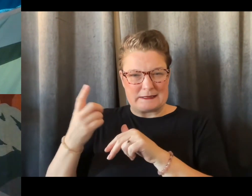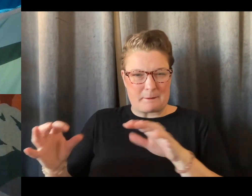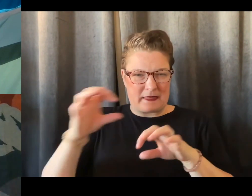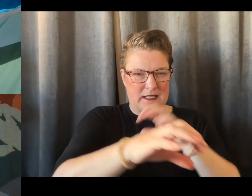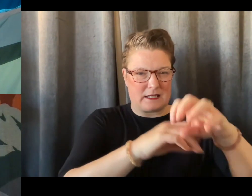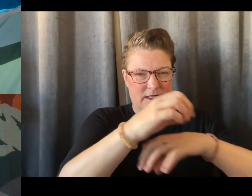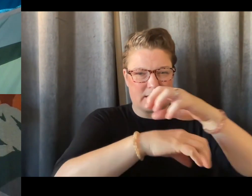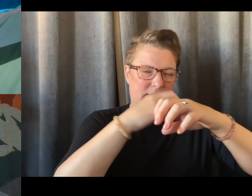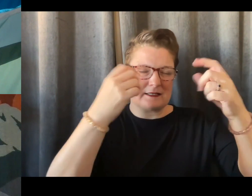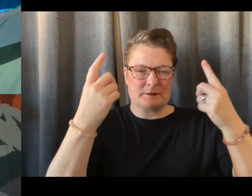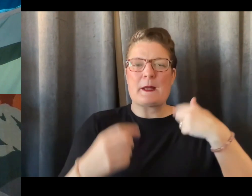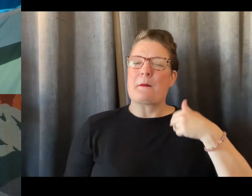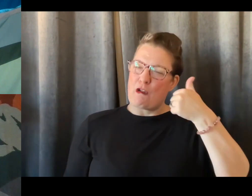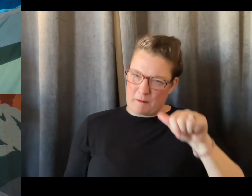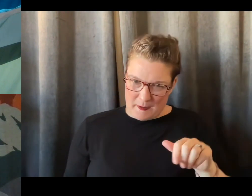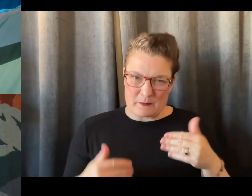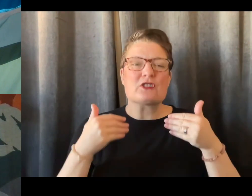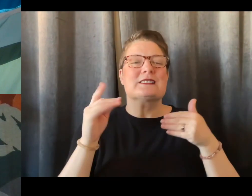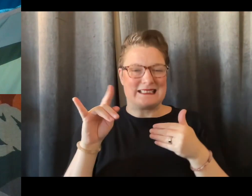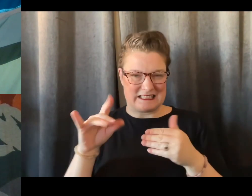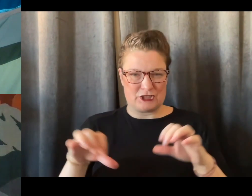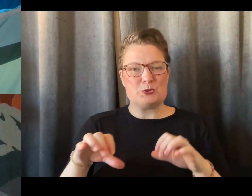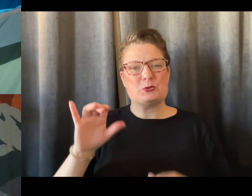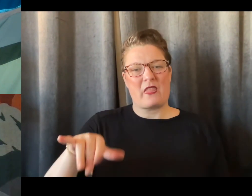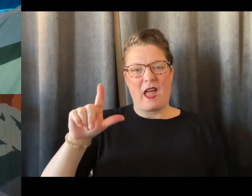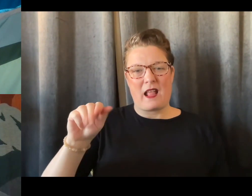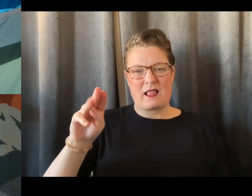But I remember doing the lamentations and I was one of the people who got to vocalize it.